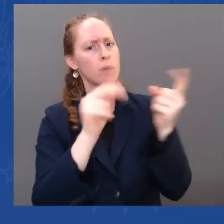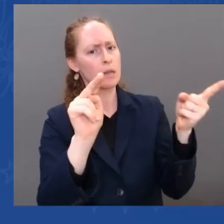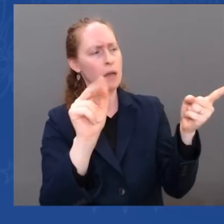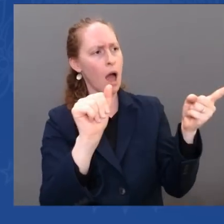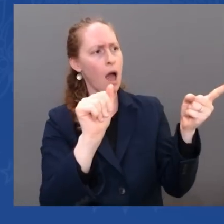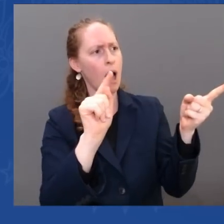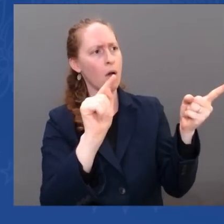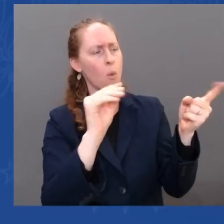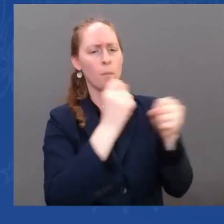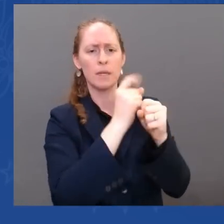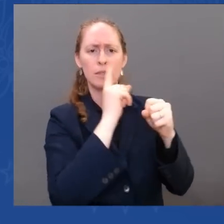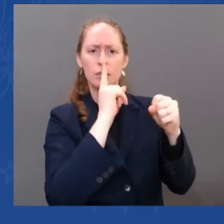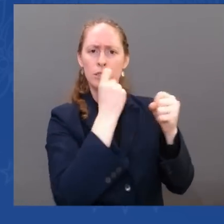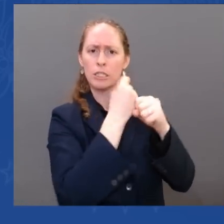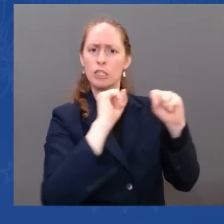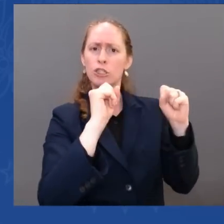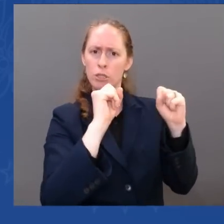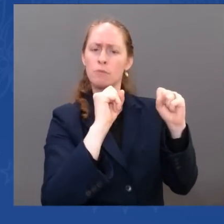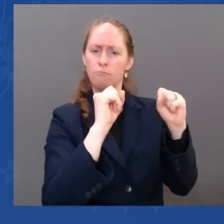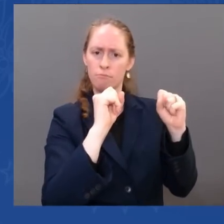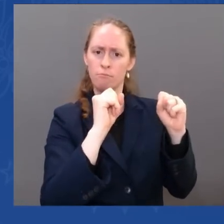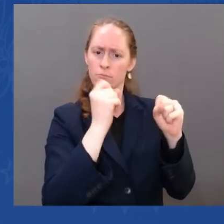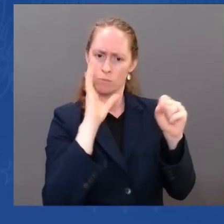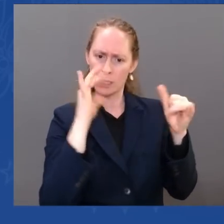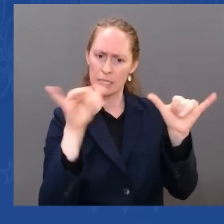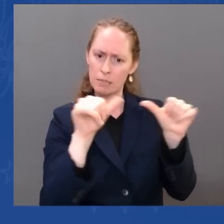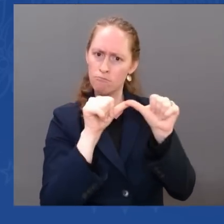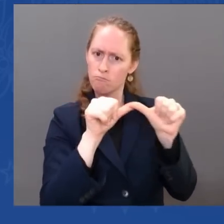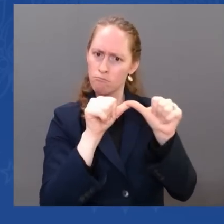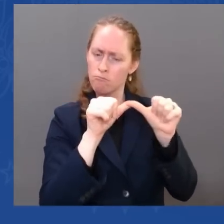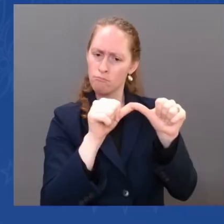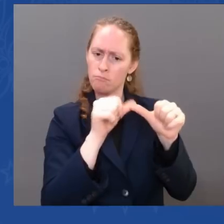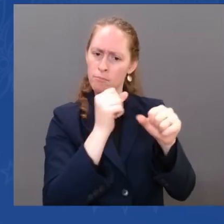between our defense industries. We will launch the process